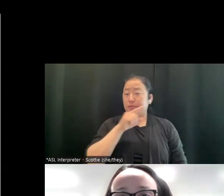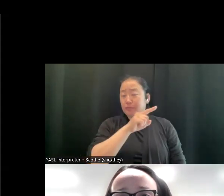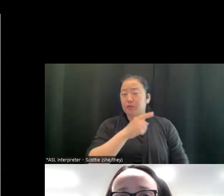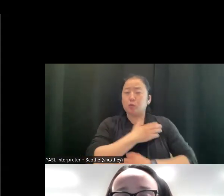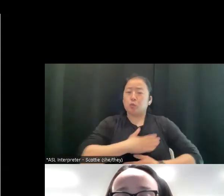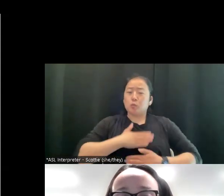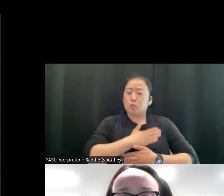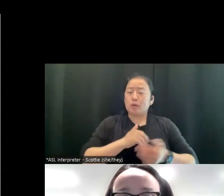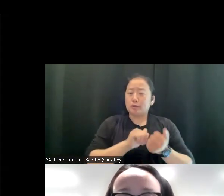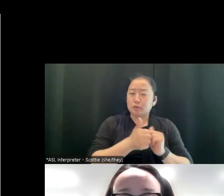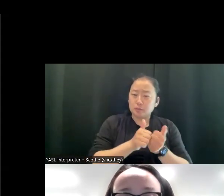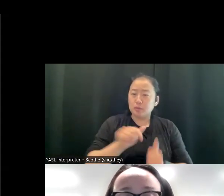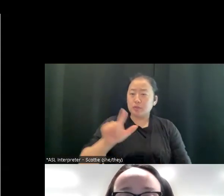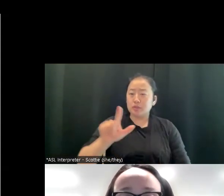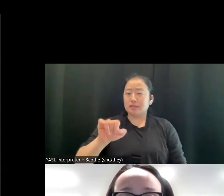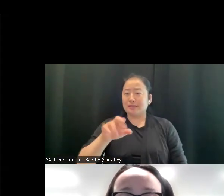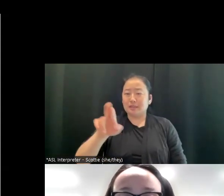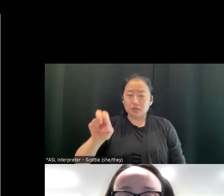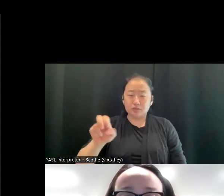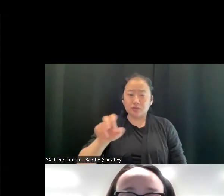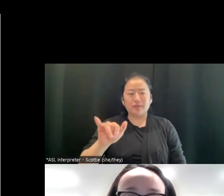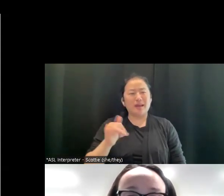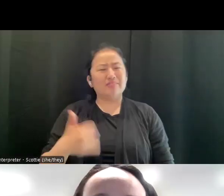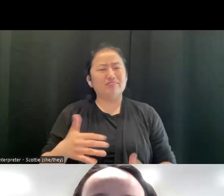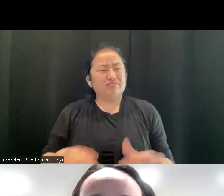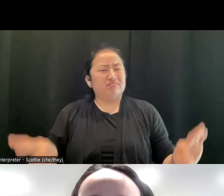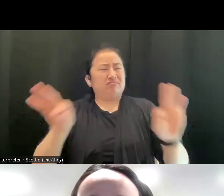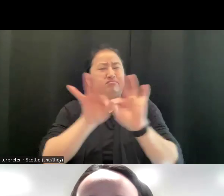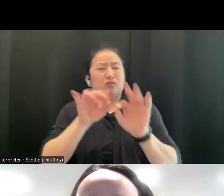is a huge part of our day, it's a huge part of our lives but we don't always talk about